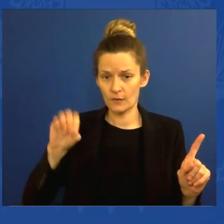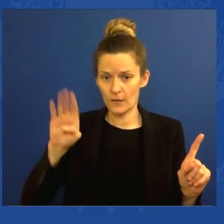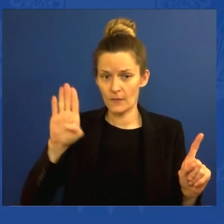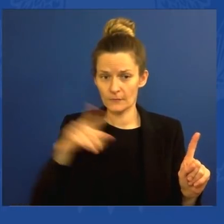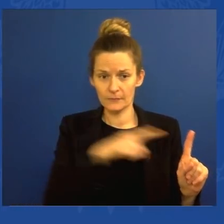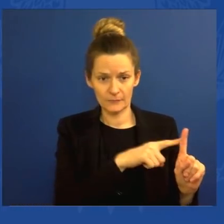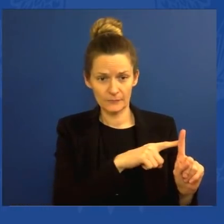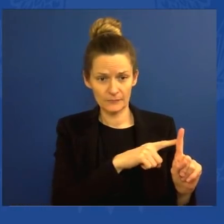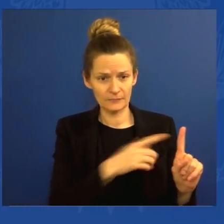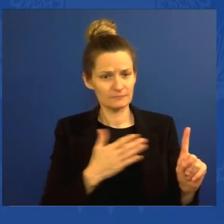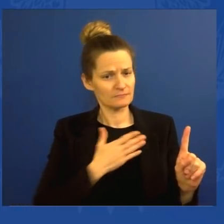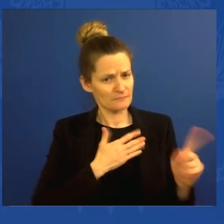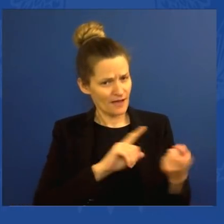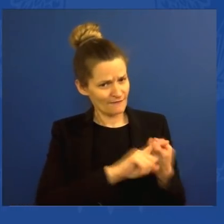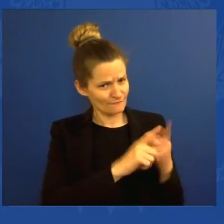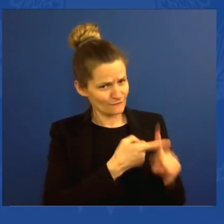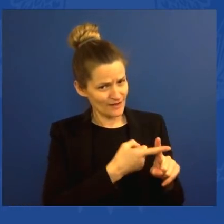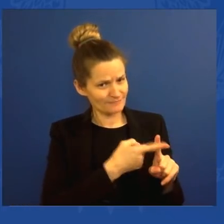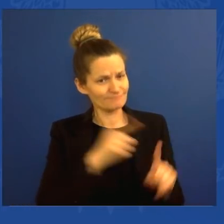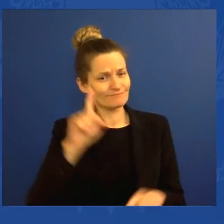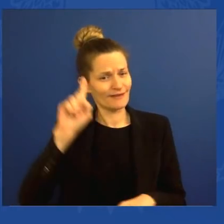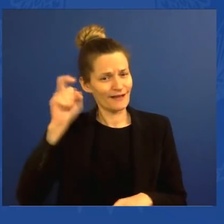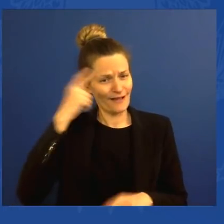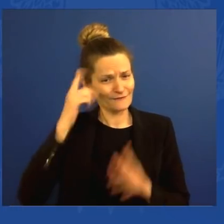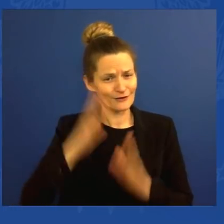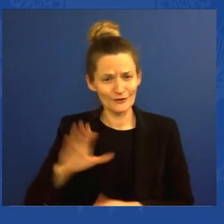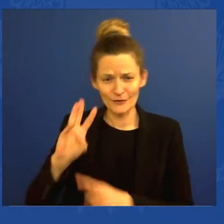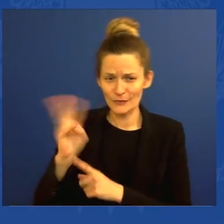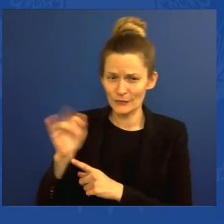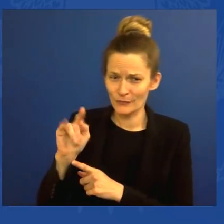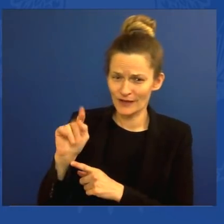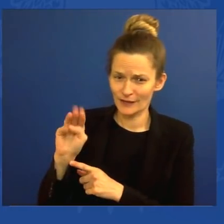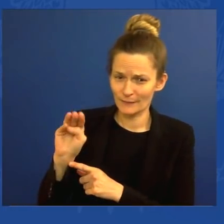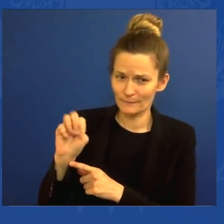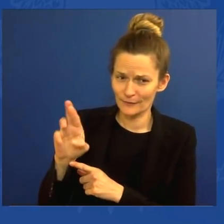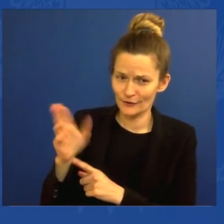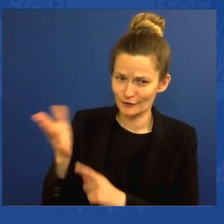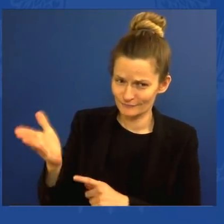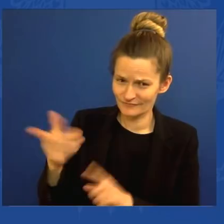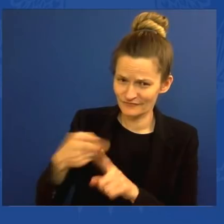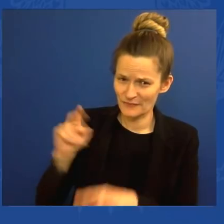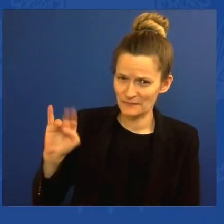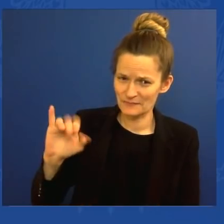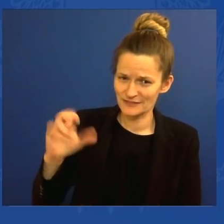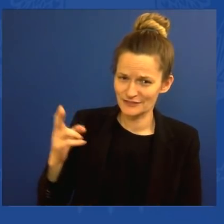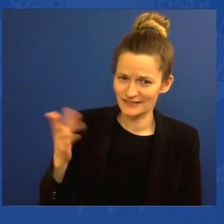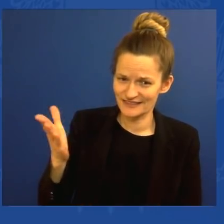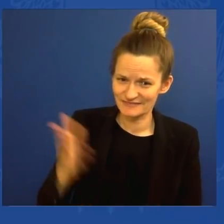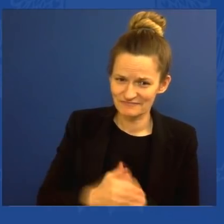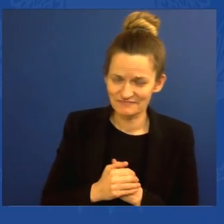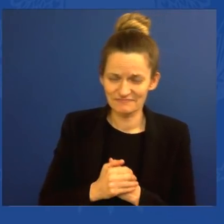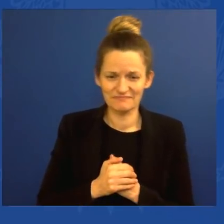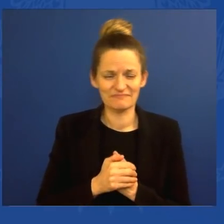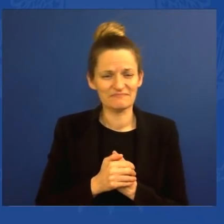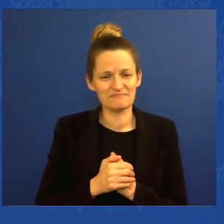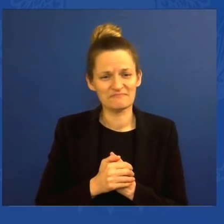and some of America's world leaders and most important manufacturers in the world and --